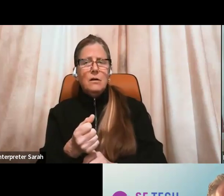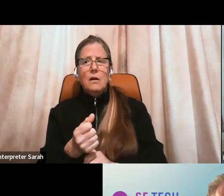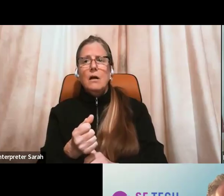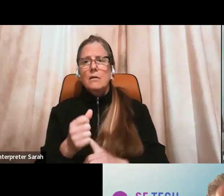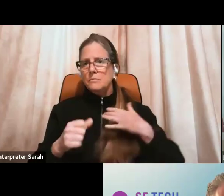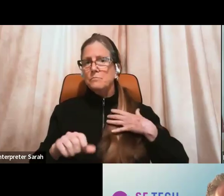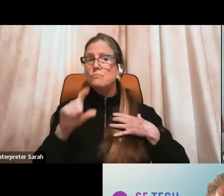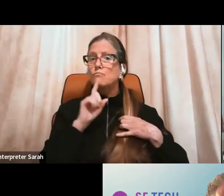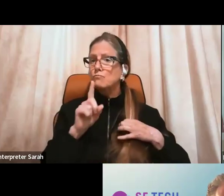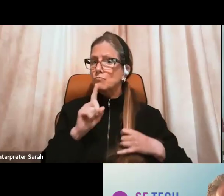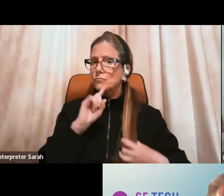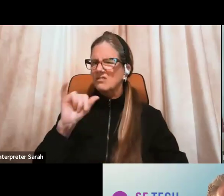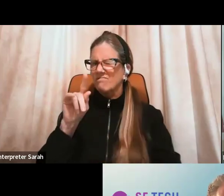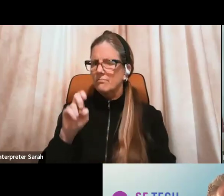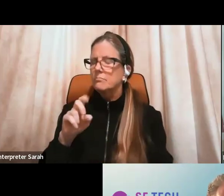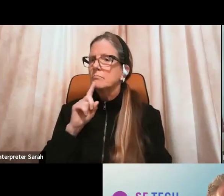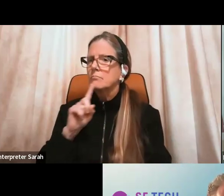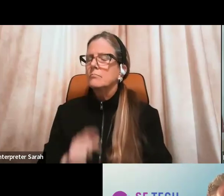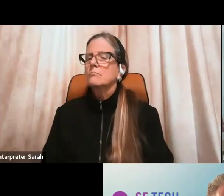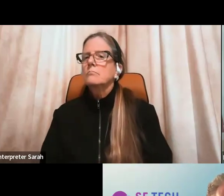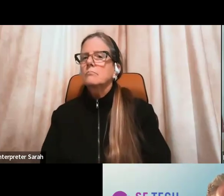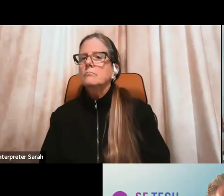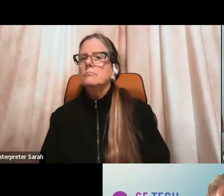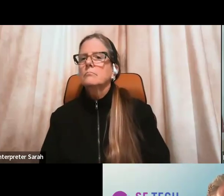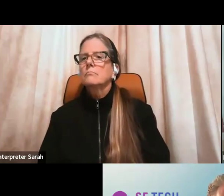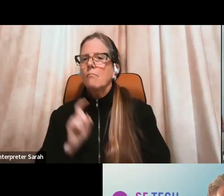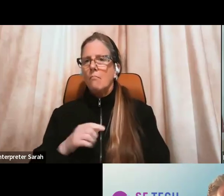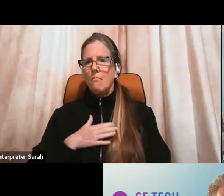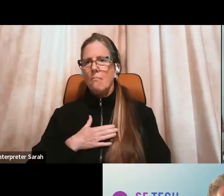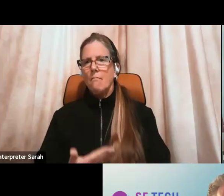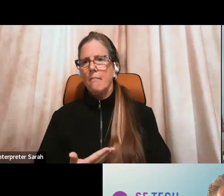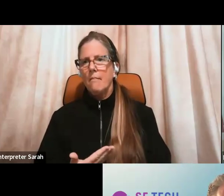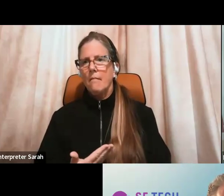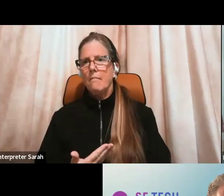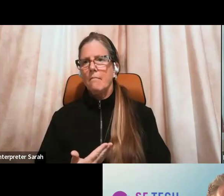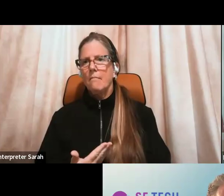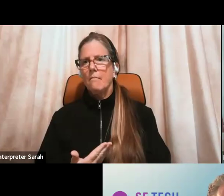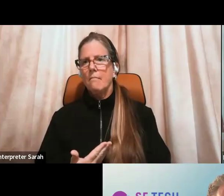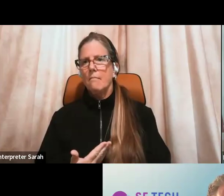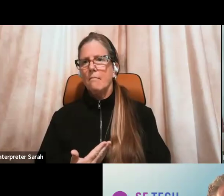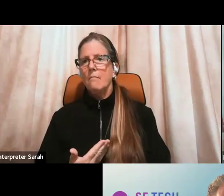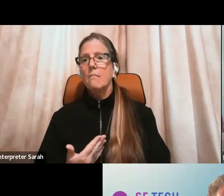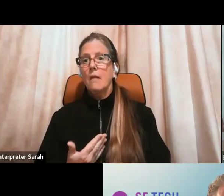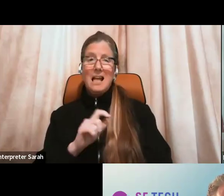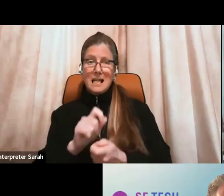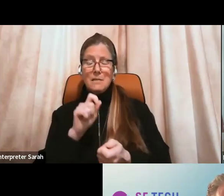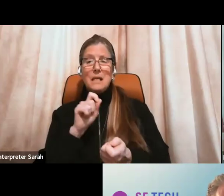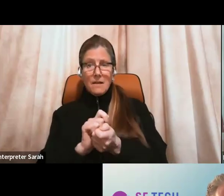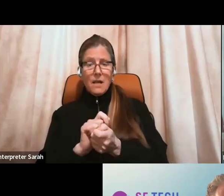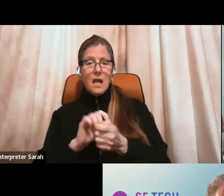Absolutely, and I have to, you know, admit that I… for… specifically around the state plan findings,